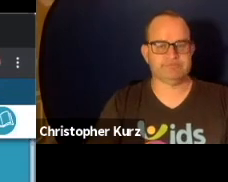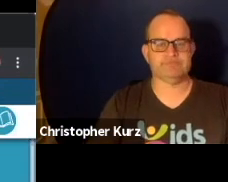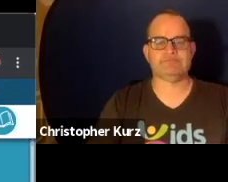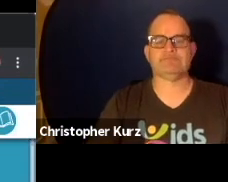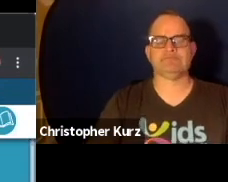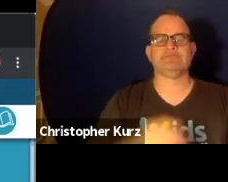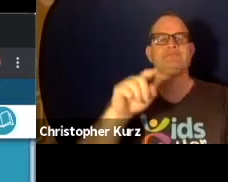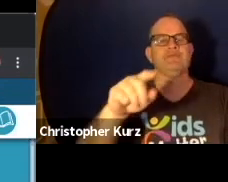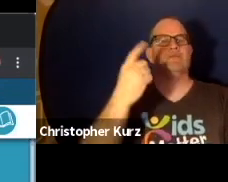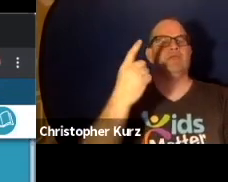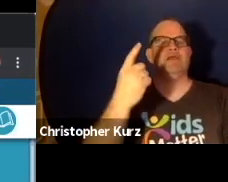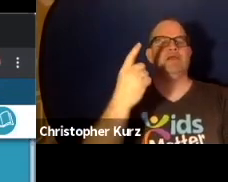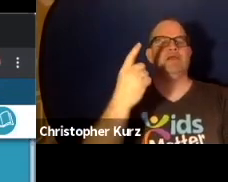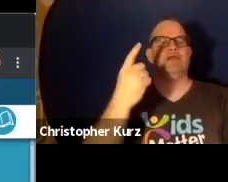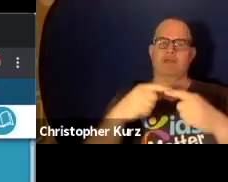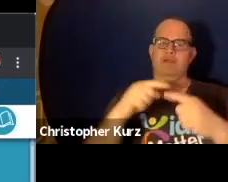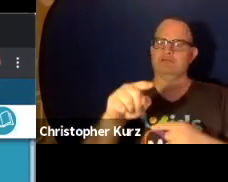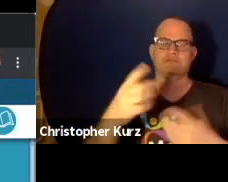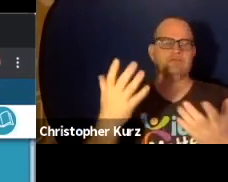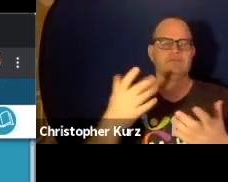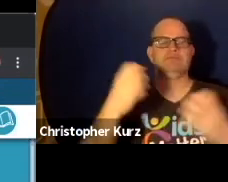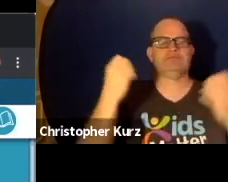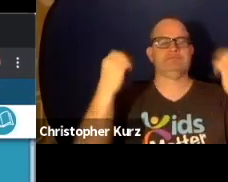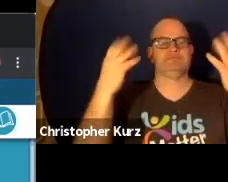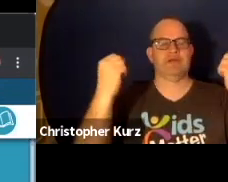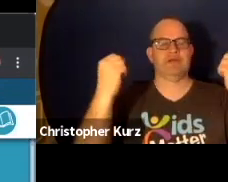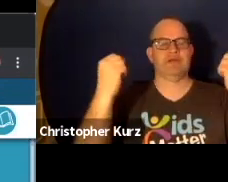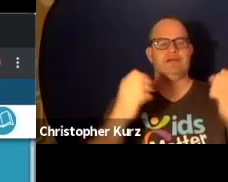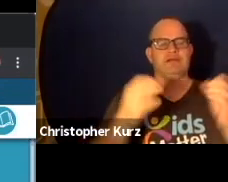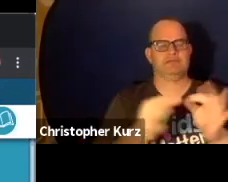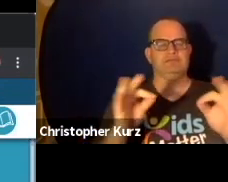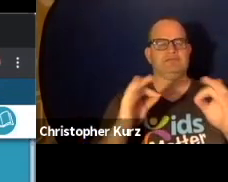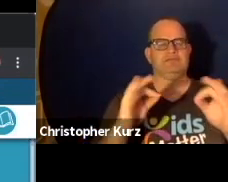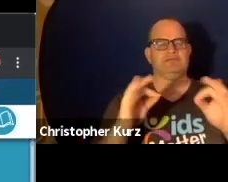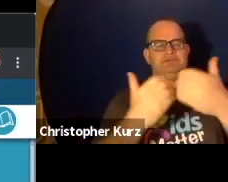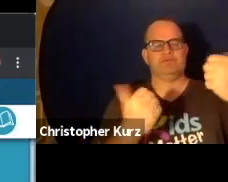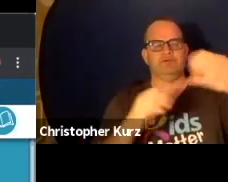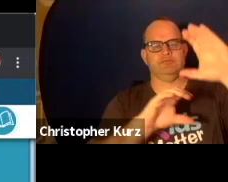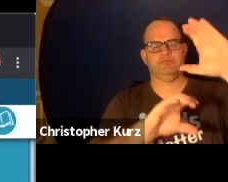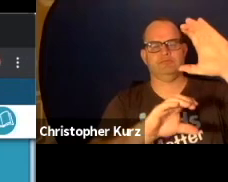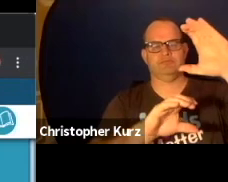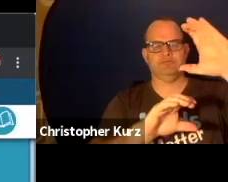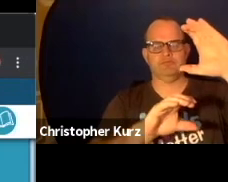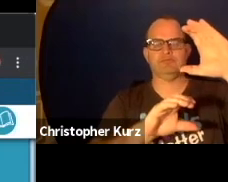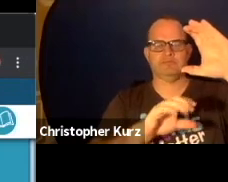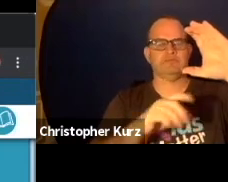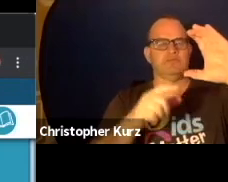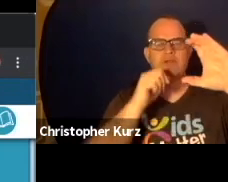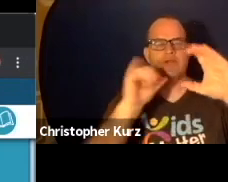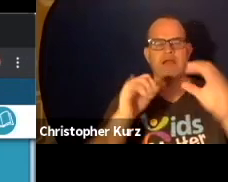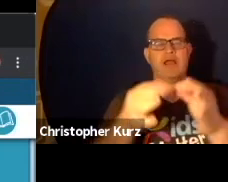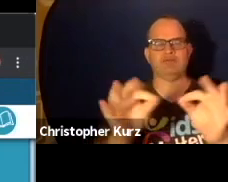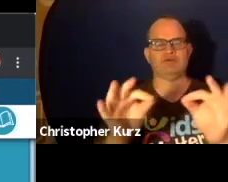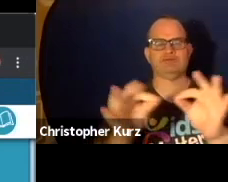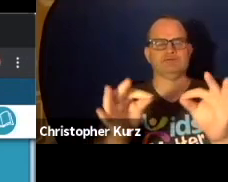as they're learning sign language along with their children.